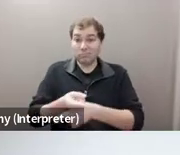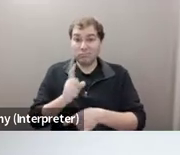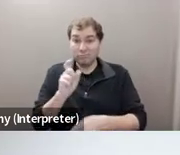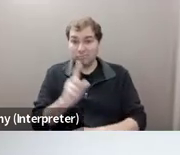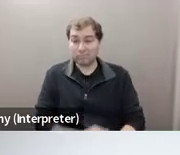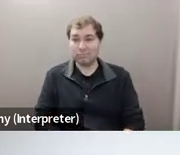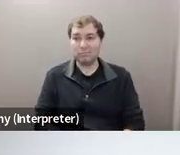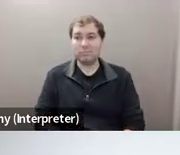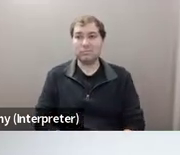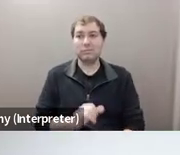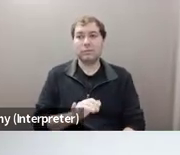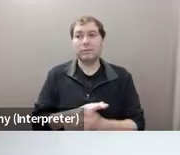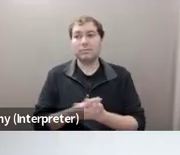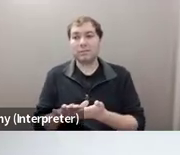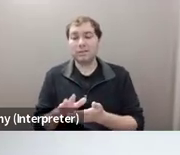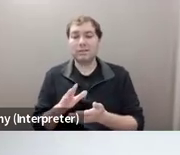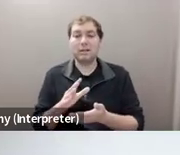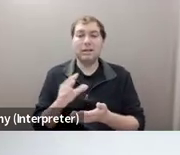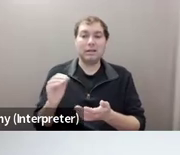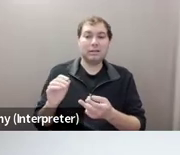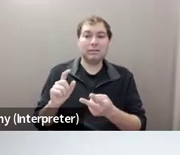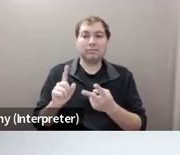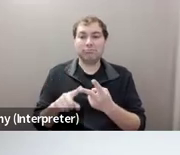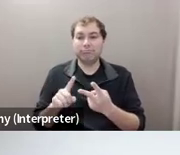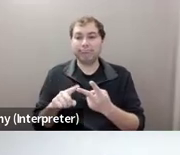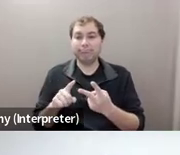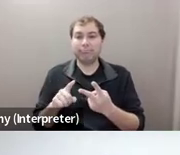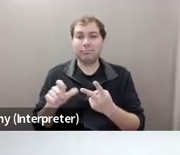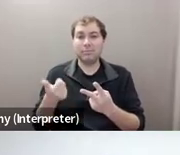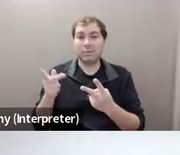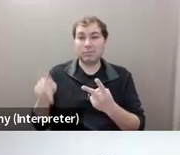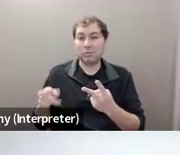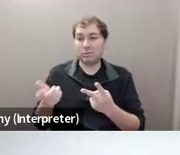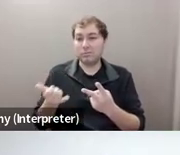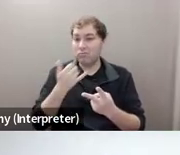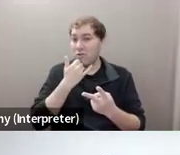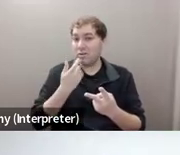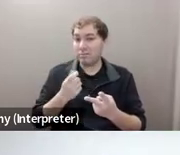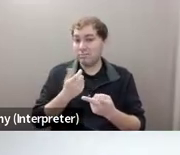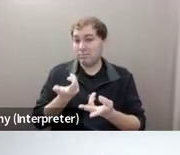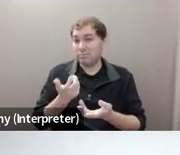Tyler Wilcox: Now you're being polite and pointing out that this other person was maybe not being polite, you know.